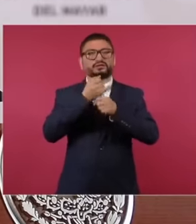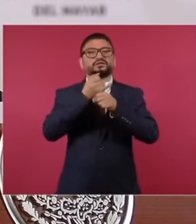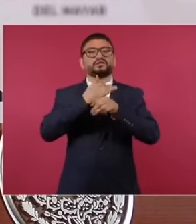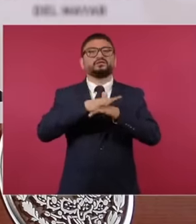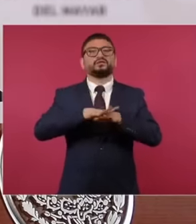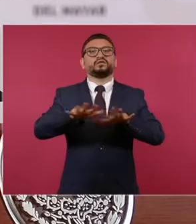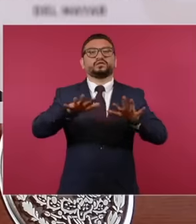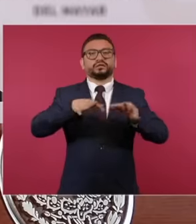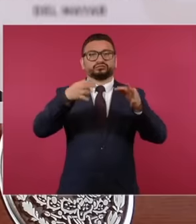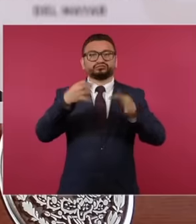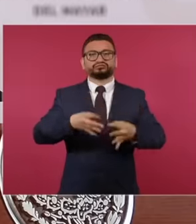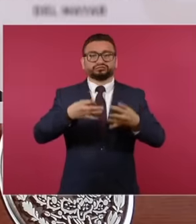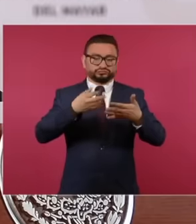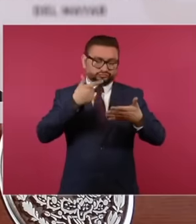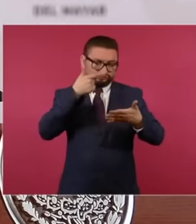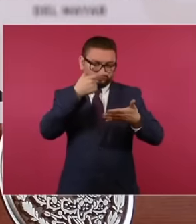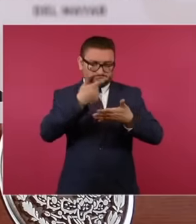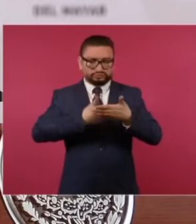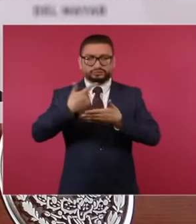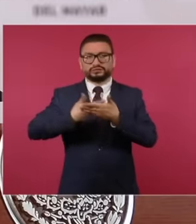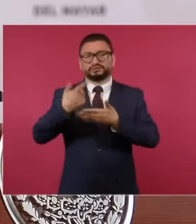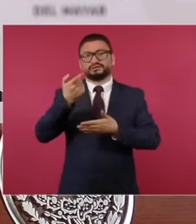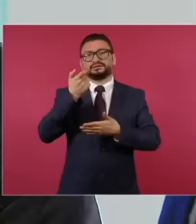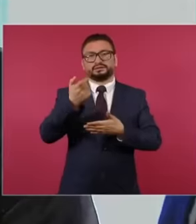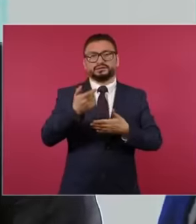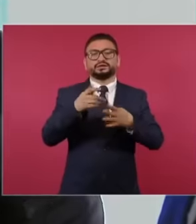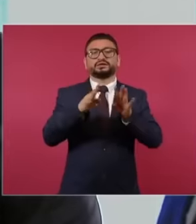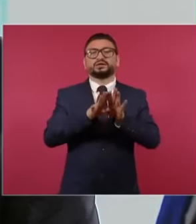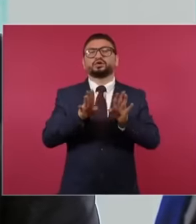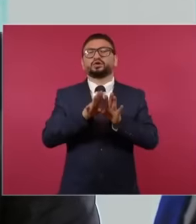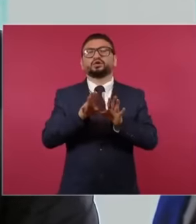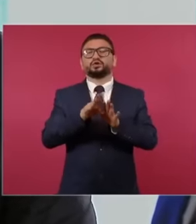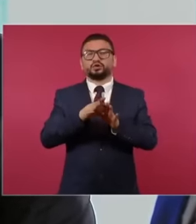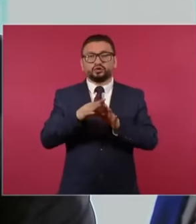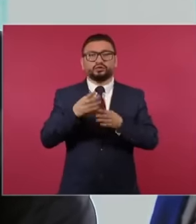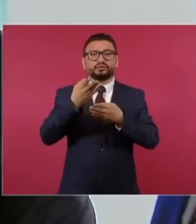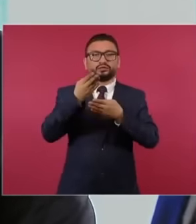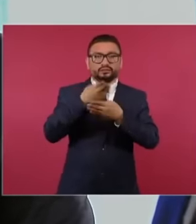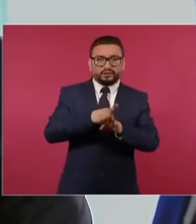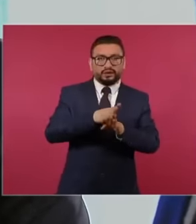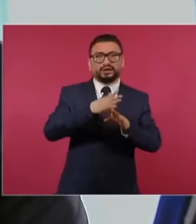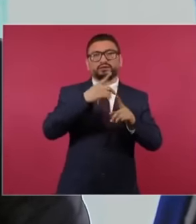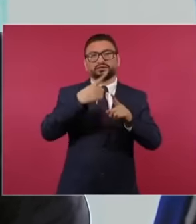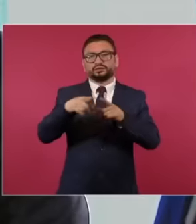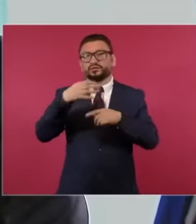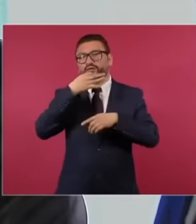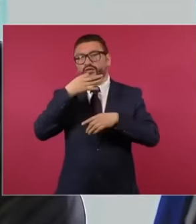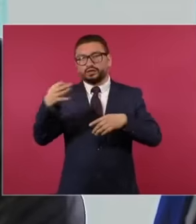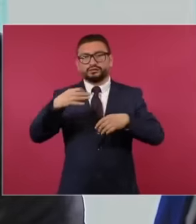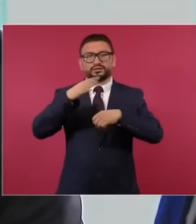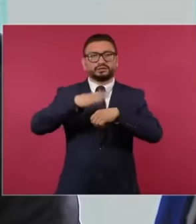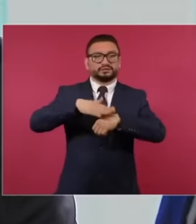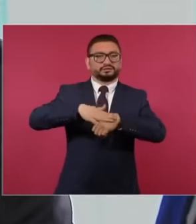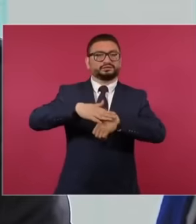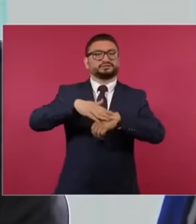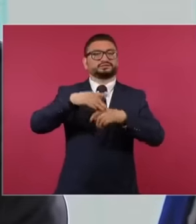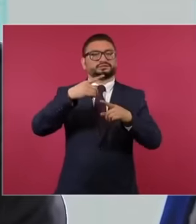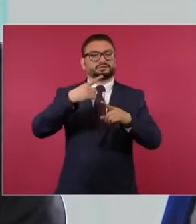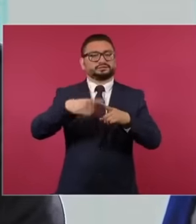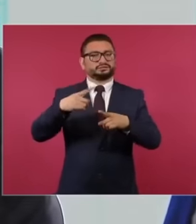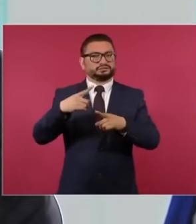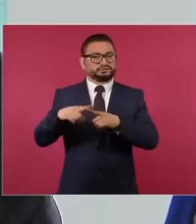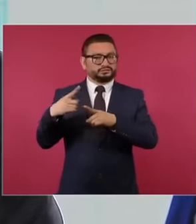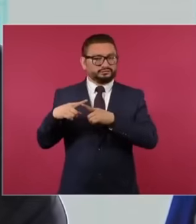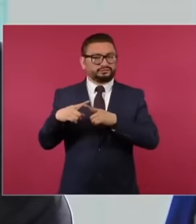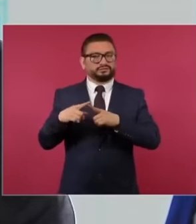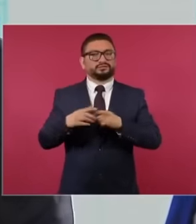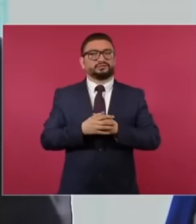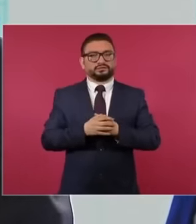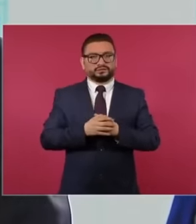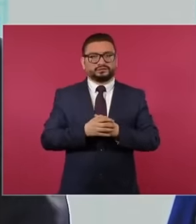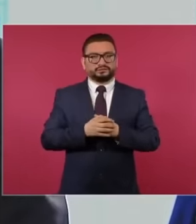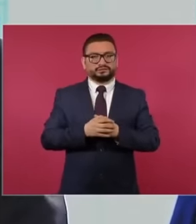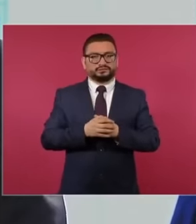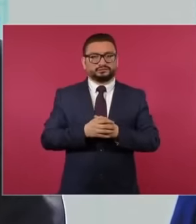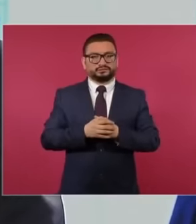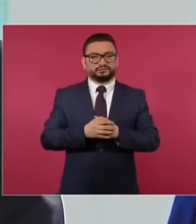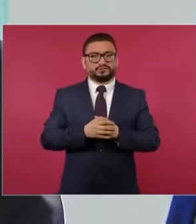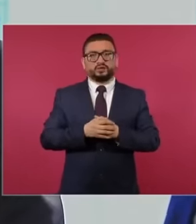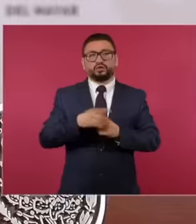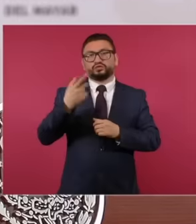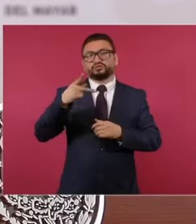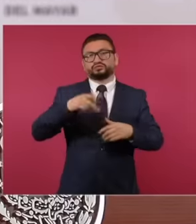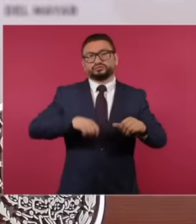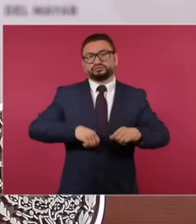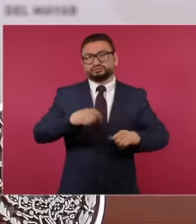that comes from the financial system and from the warnings of vulnerable activities